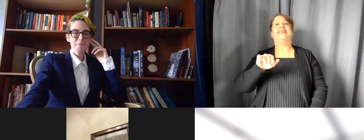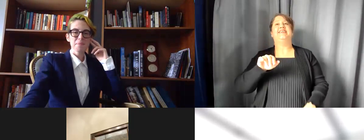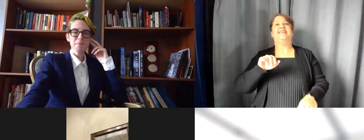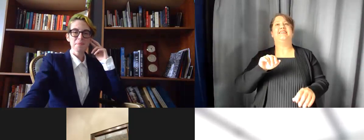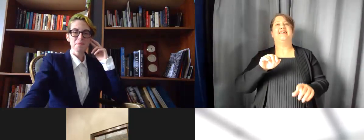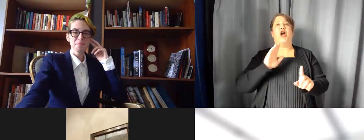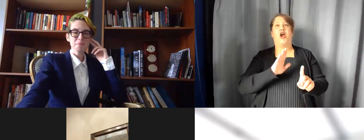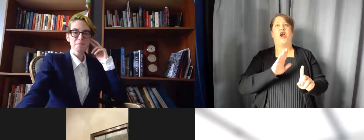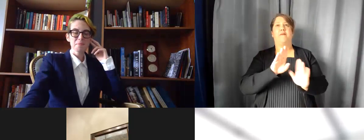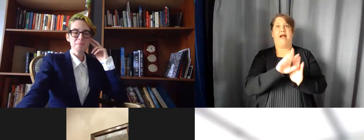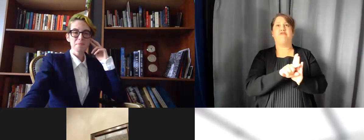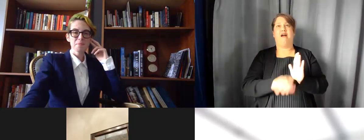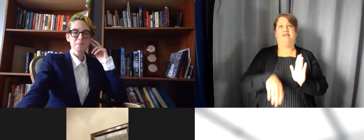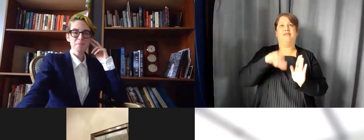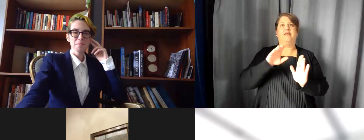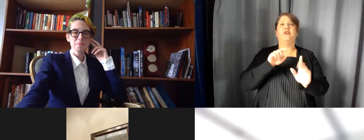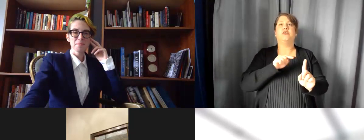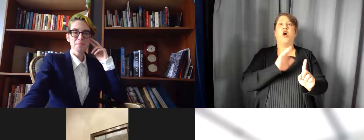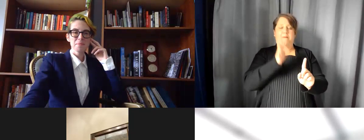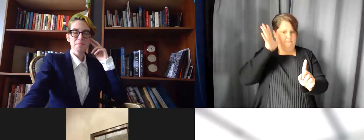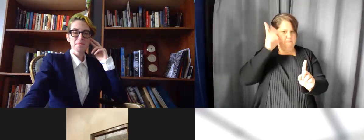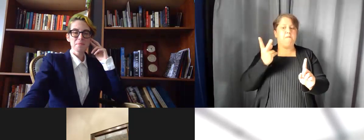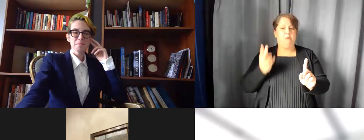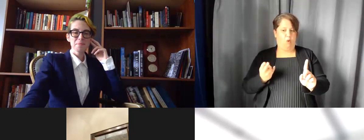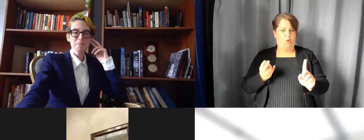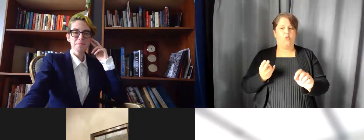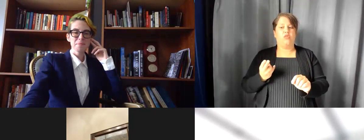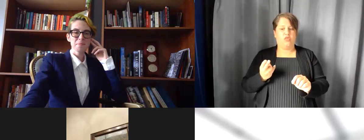Jordan Radford: as her parents, having been Jewish